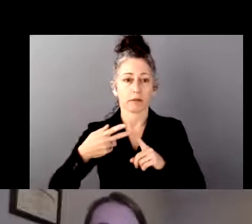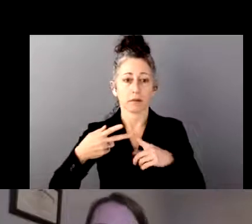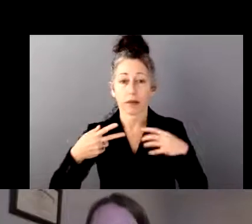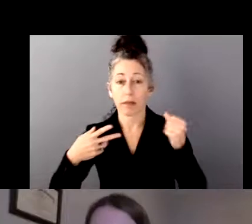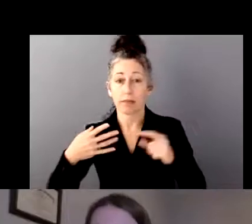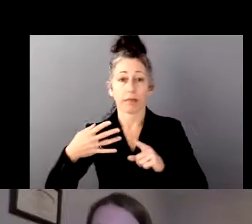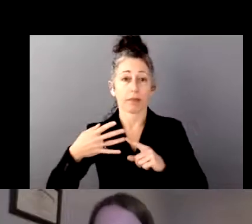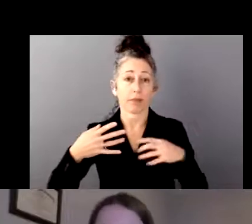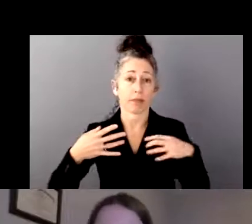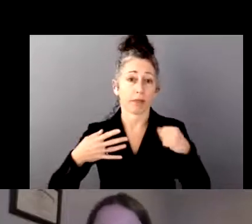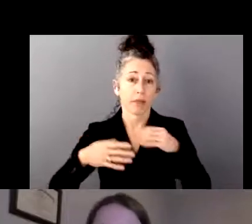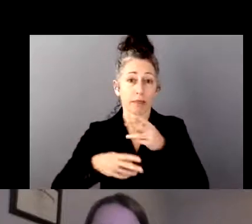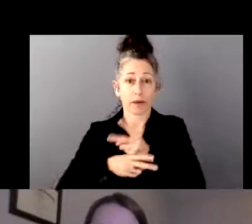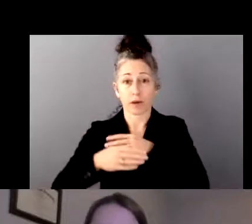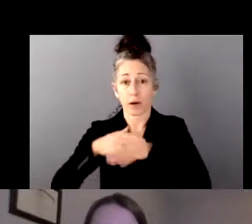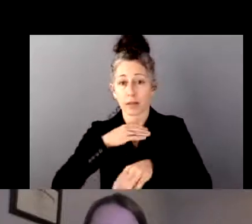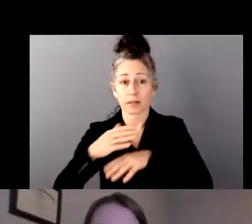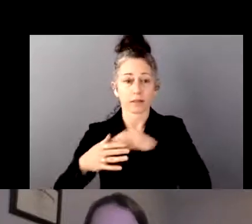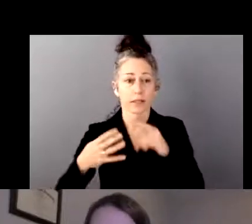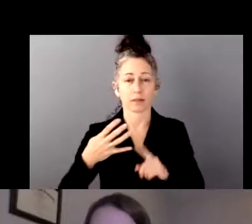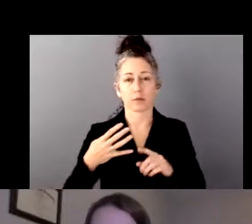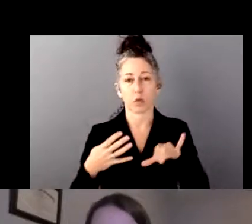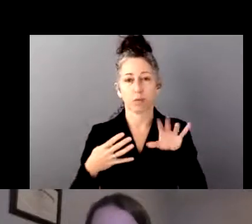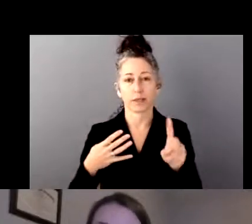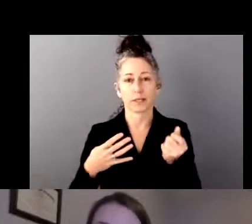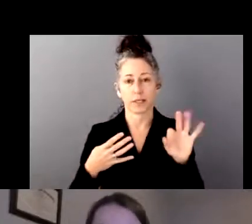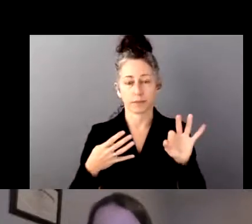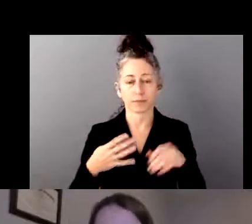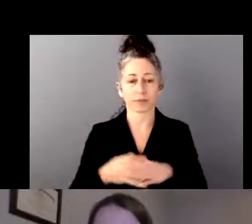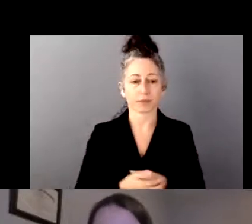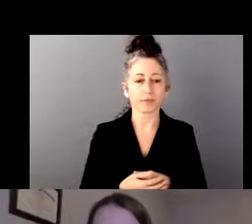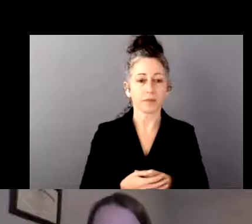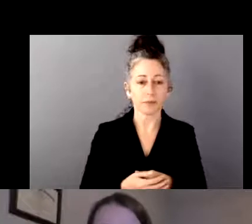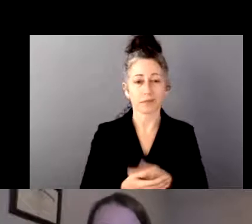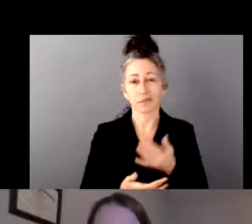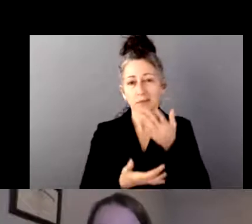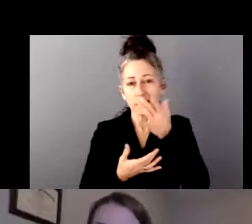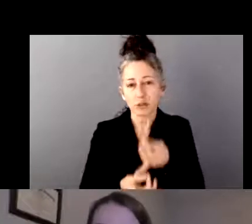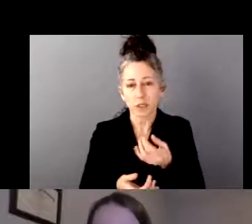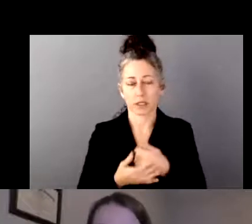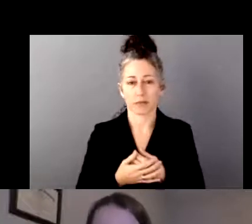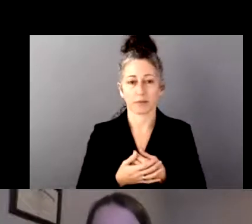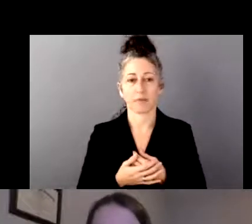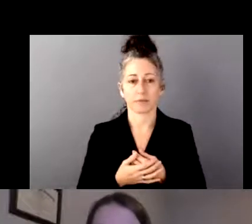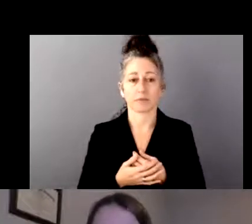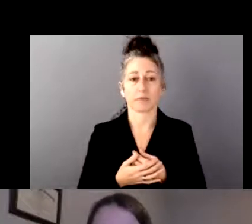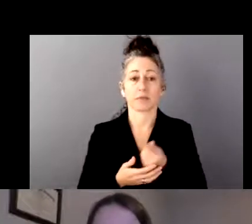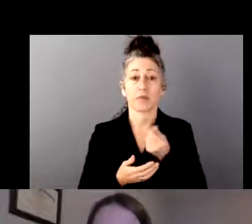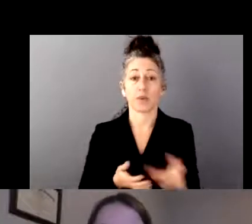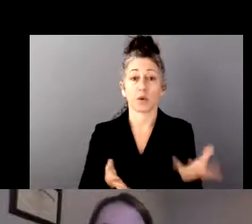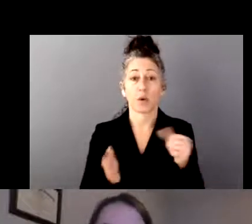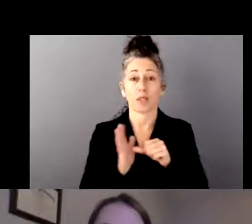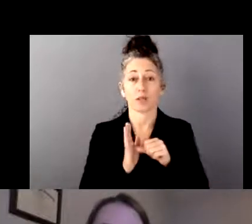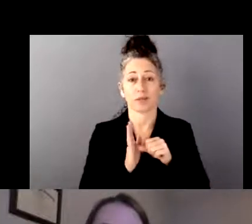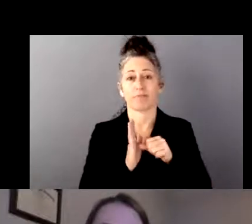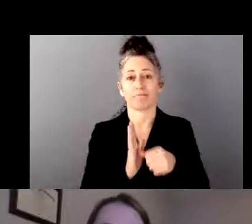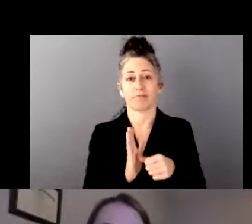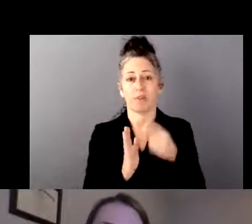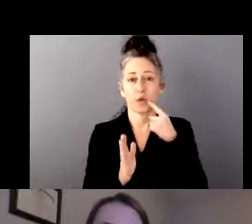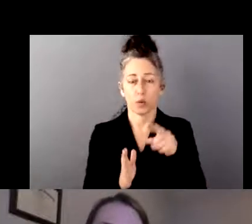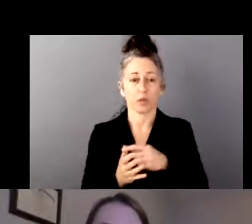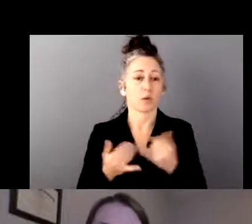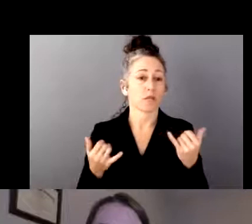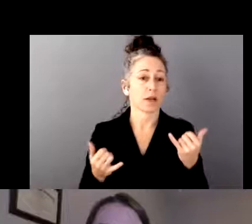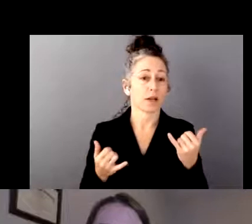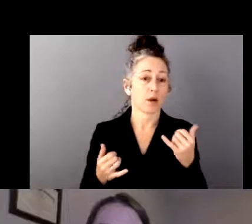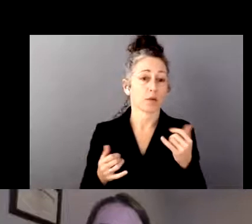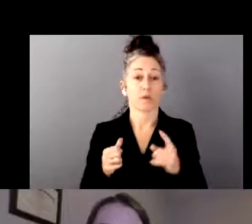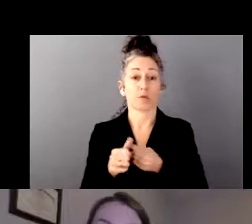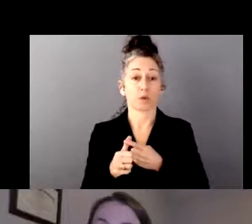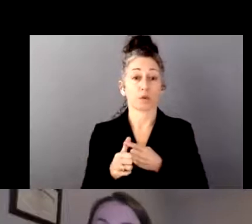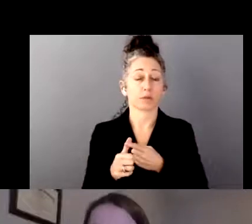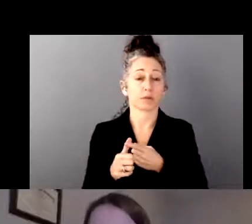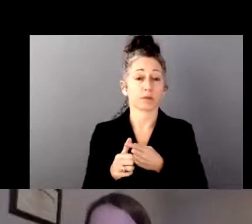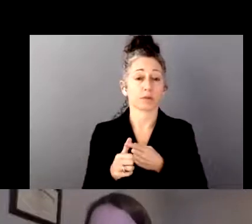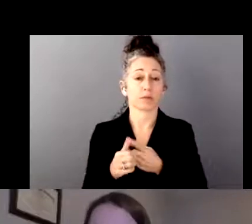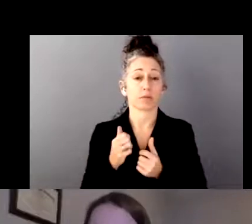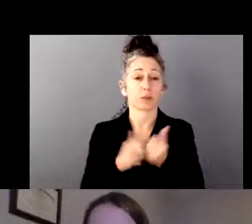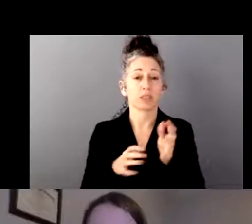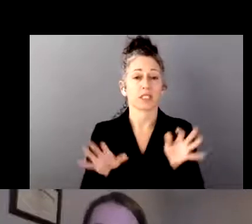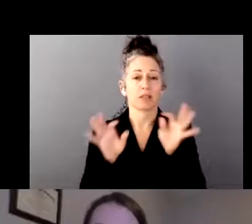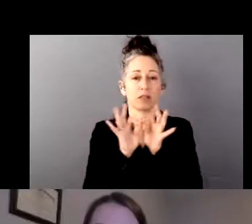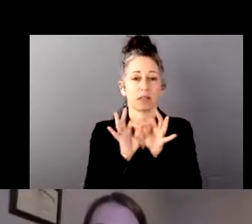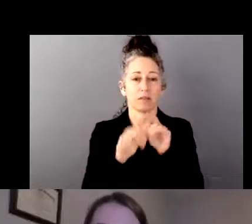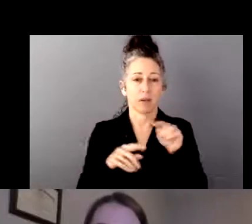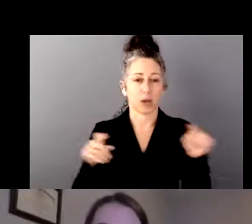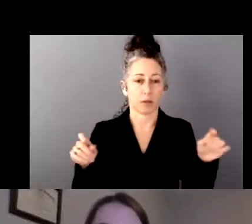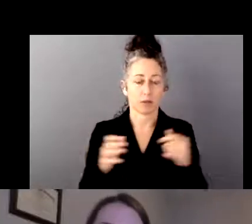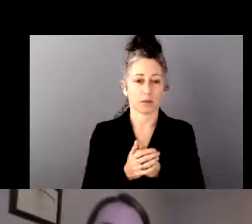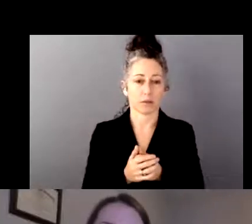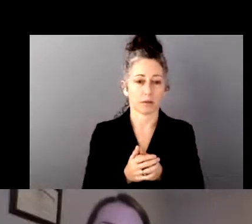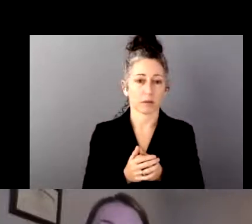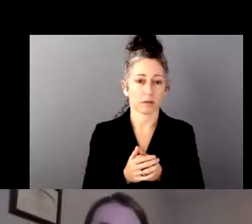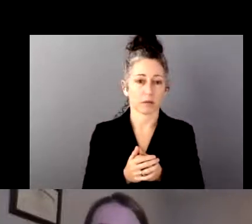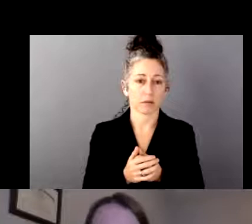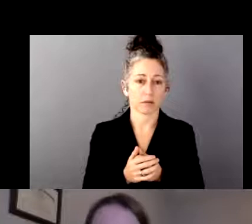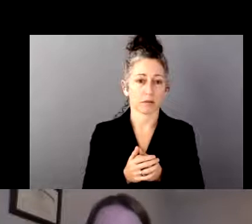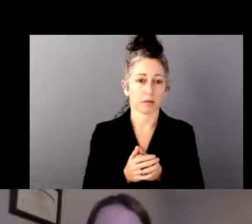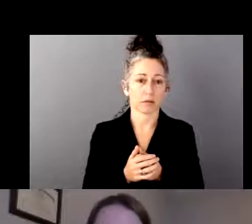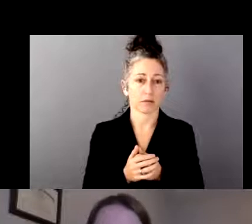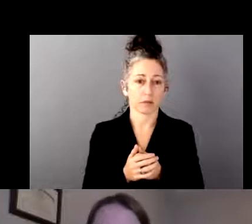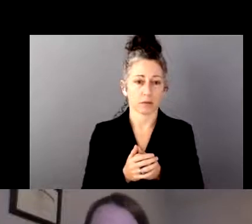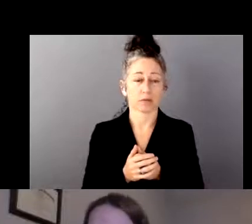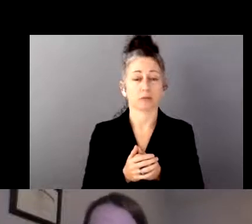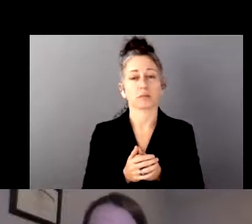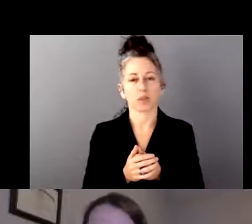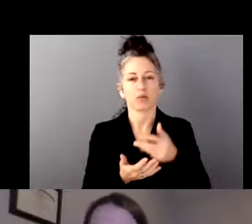to health, healthcare access, as well as COVID-19. So, a lot of interesting things going on, but there's a few I wanted to highlight in particular. So, looking first, these are the most significant variables that came out of my analysis. I had socioeconomic variables. So,